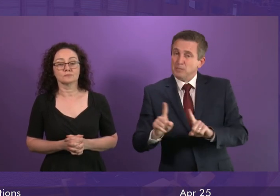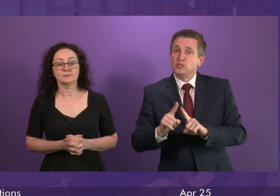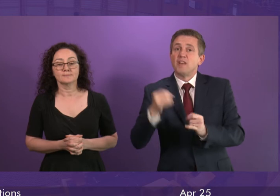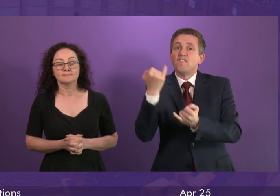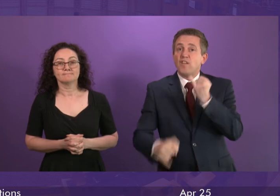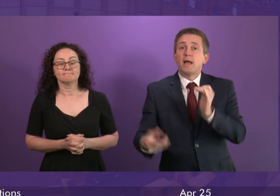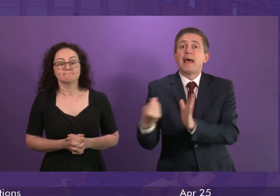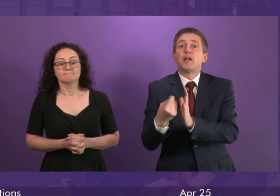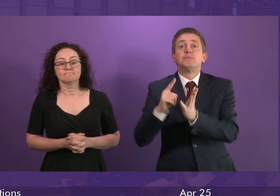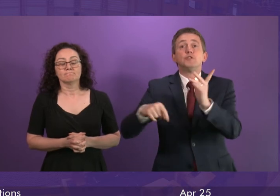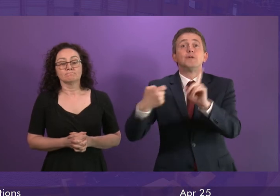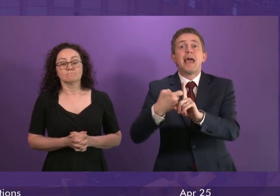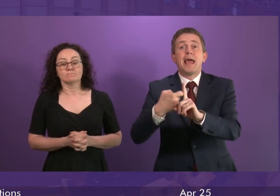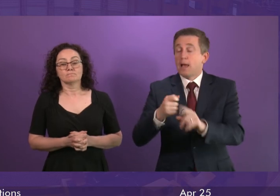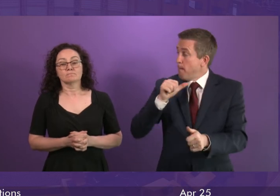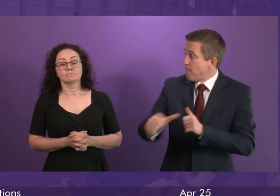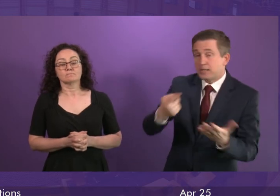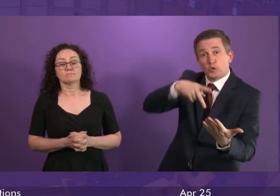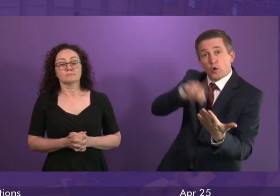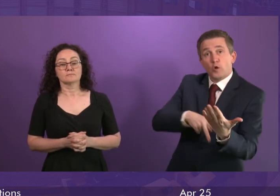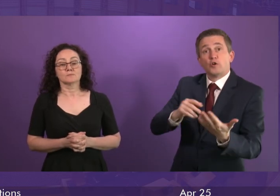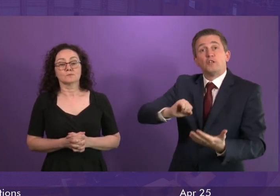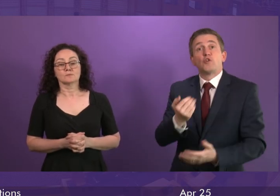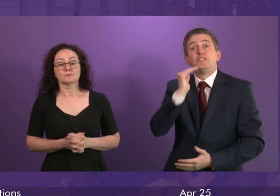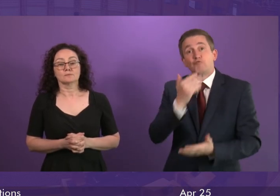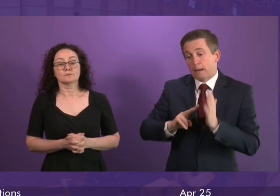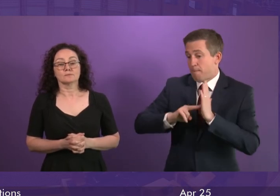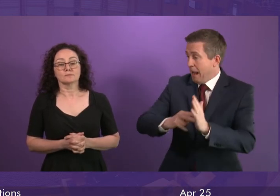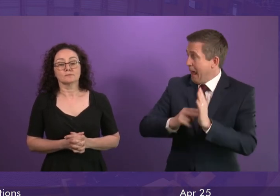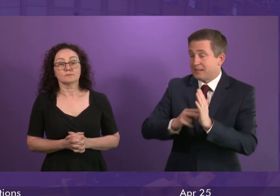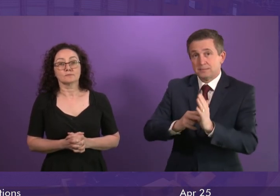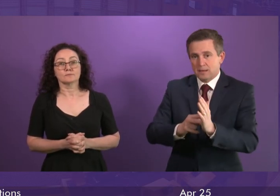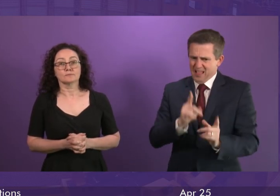and that the Scottish Greens’ plans for a green new deal offer the alternative that